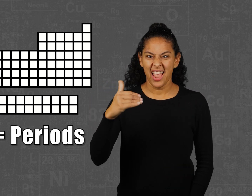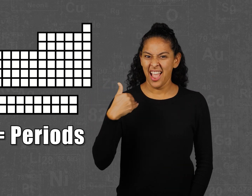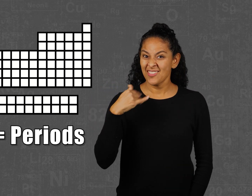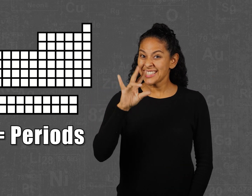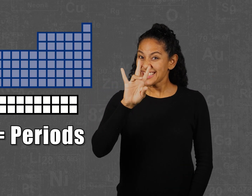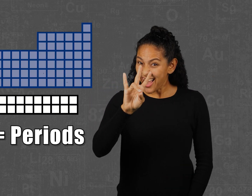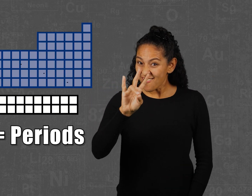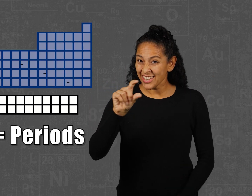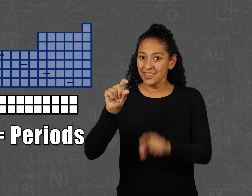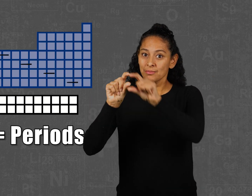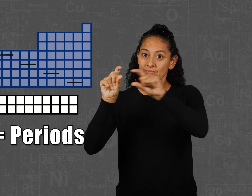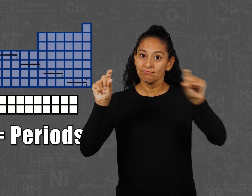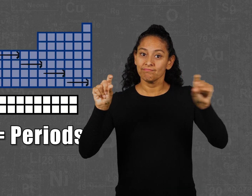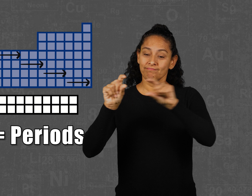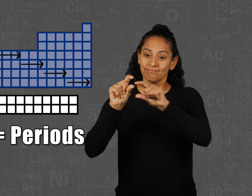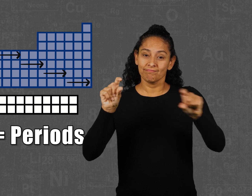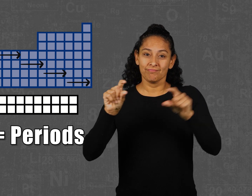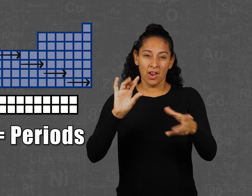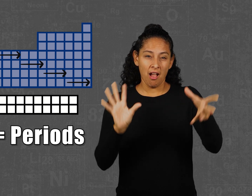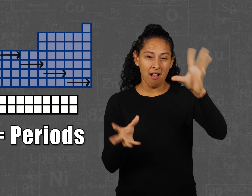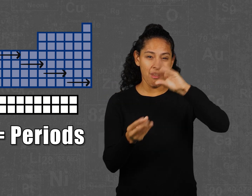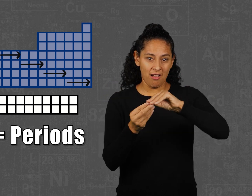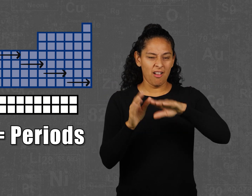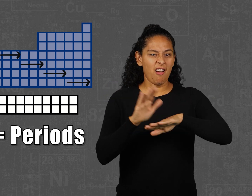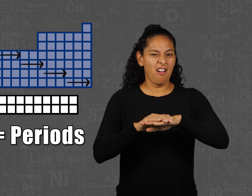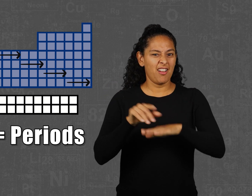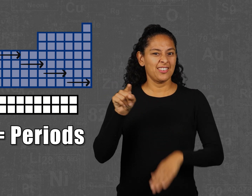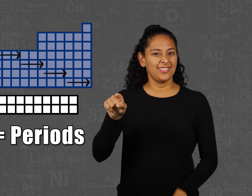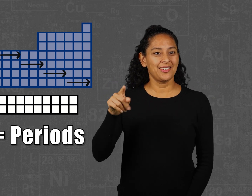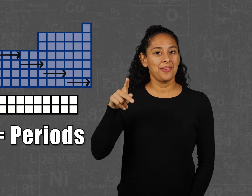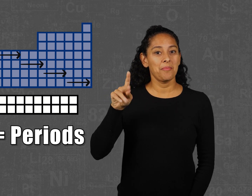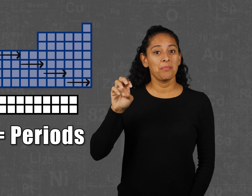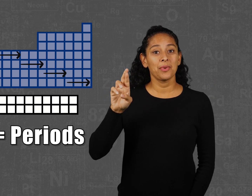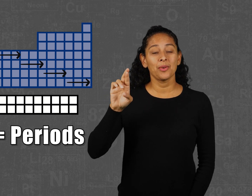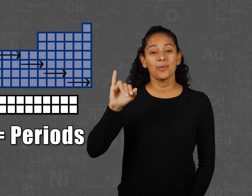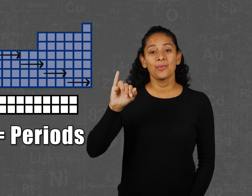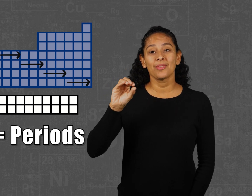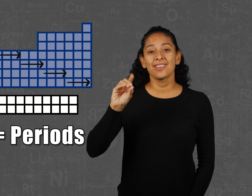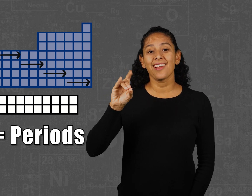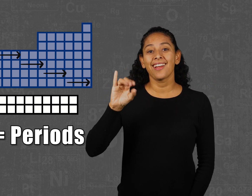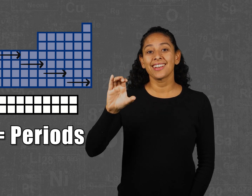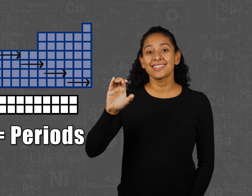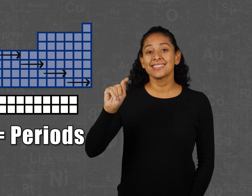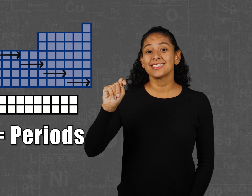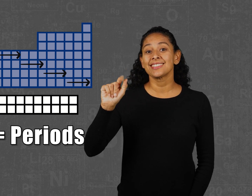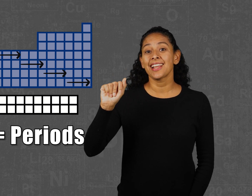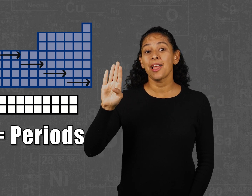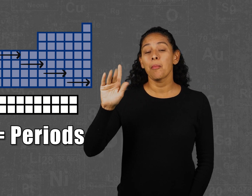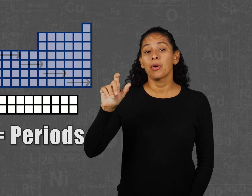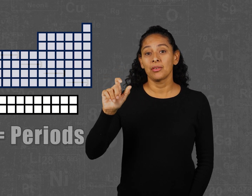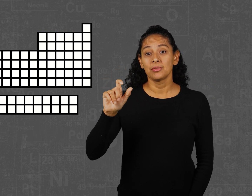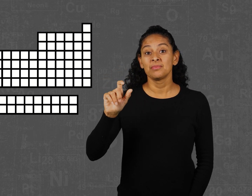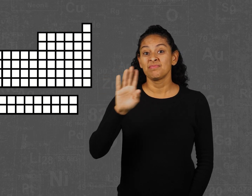There are 7 periods in total on the periodic table.